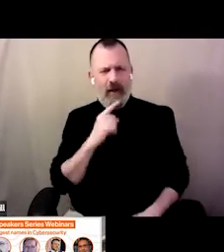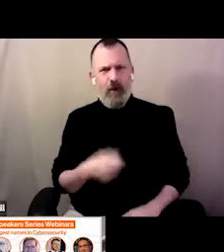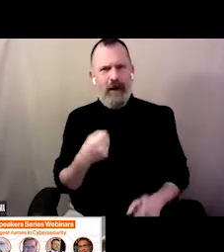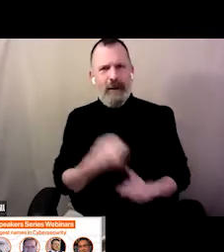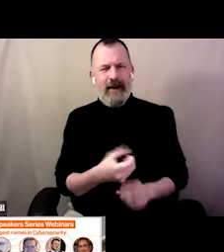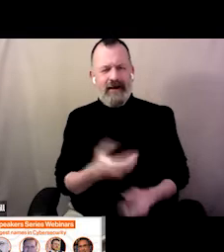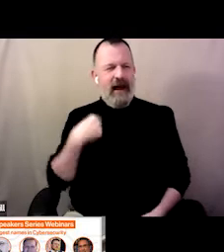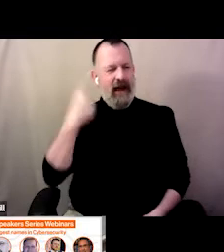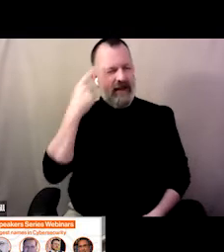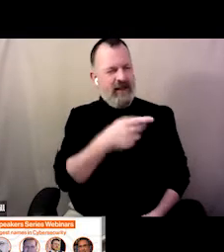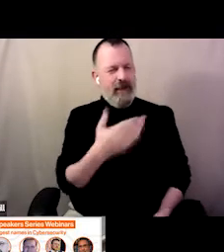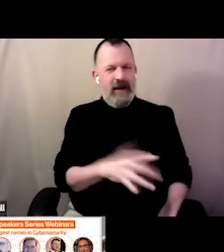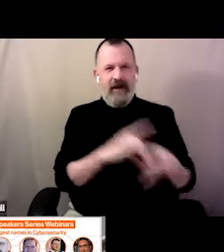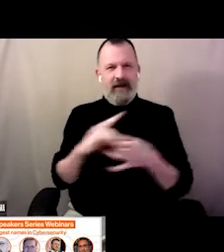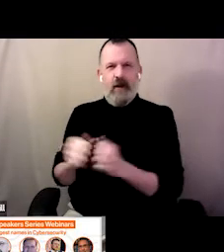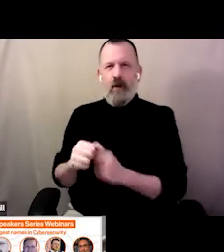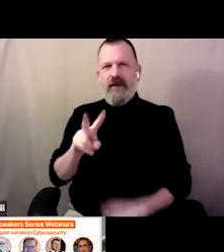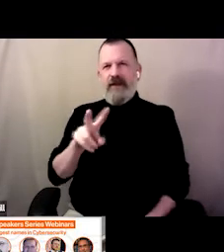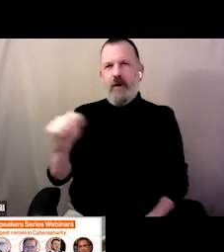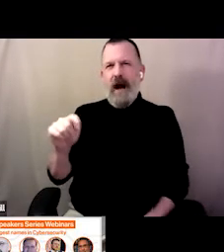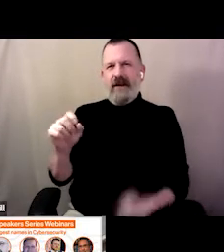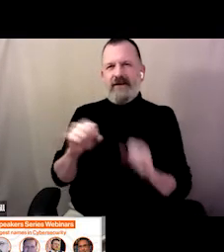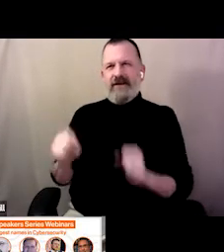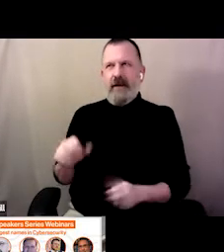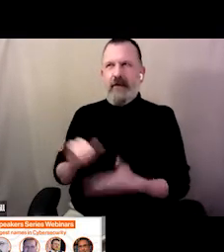CalebBarlow: The Vermont system that was impacted you know but